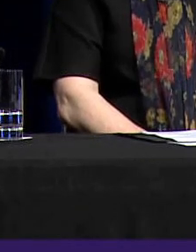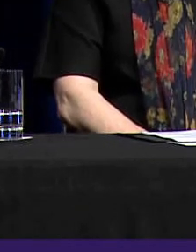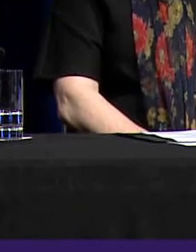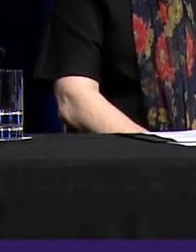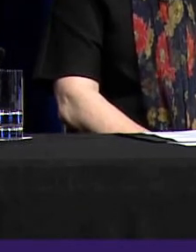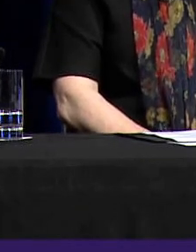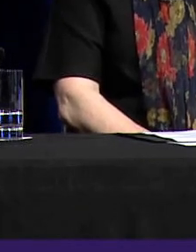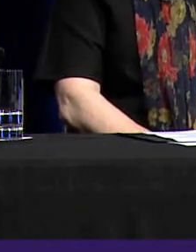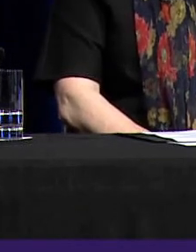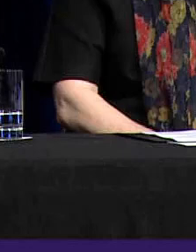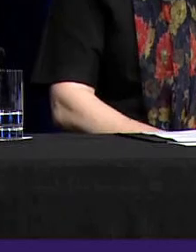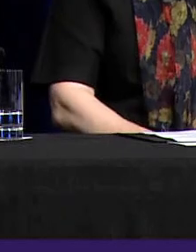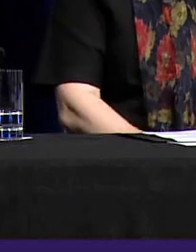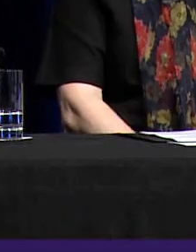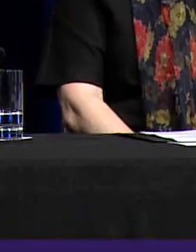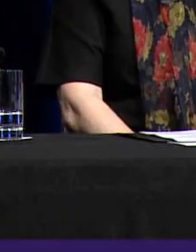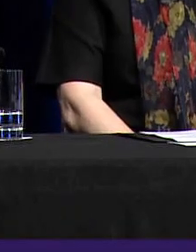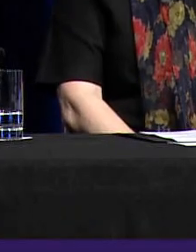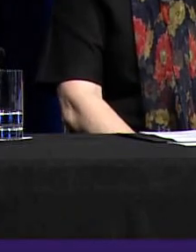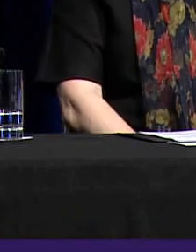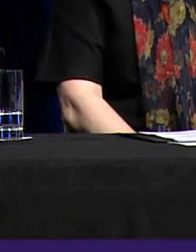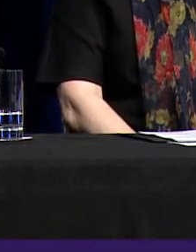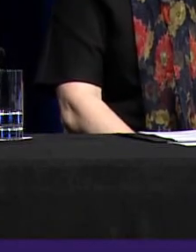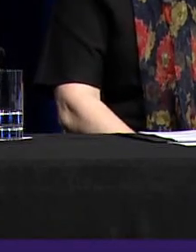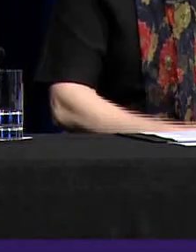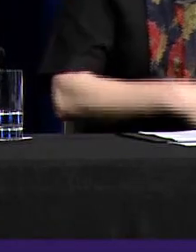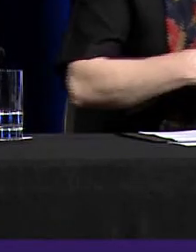Commission came about through many years of advocacy by people with disability